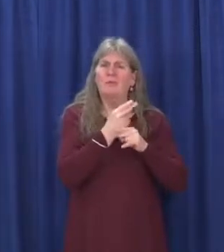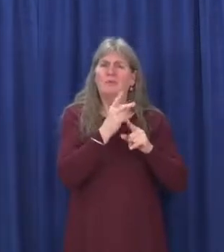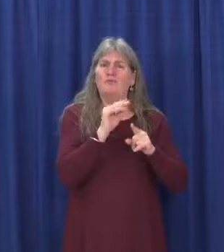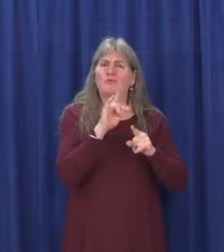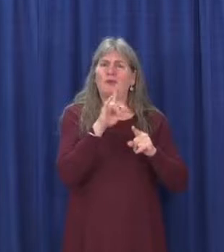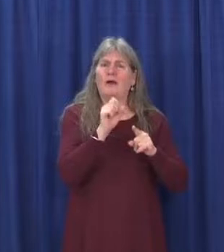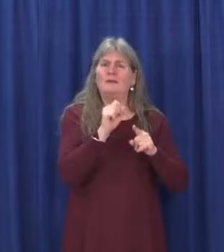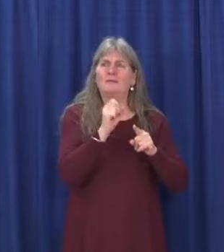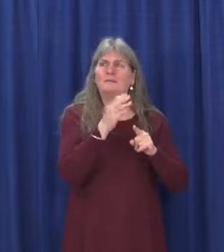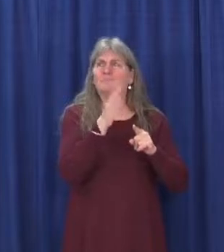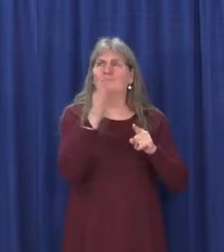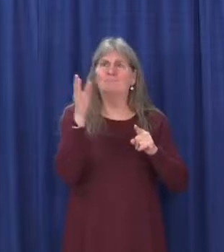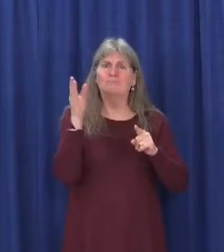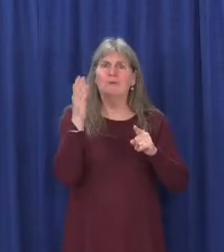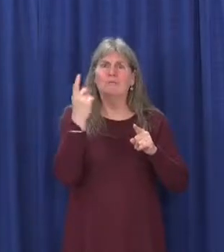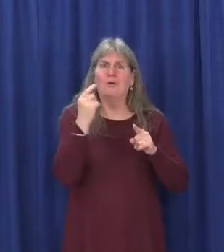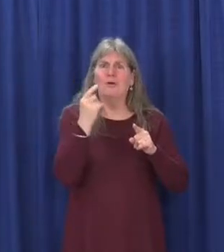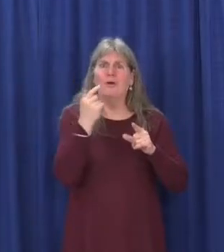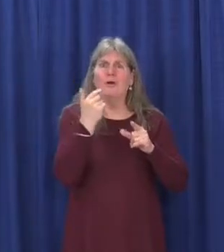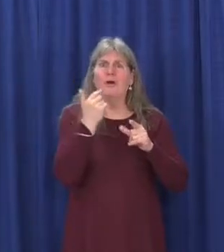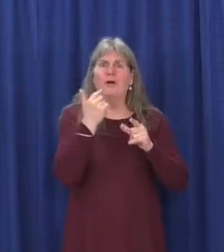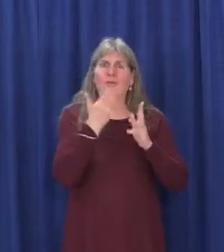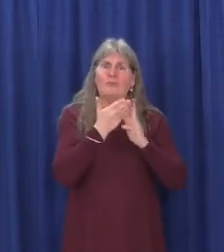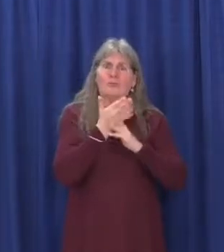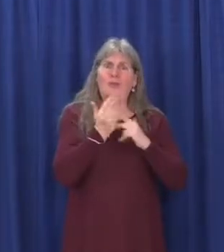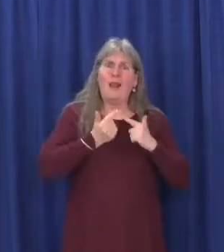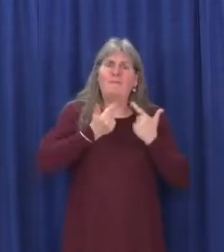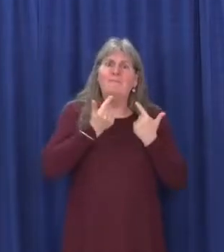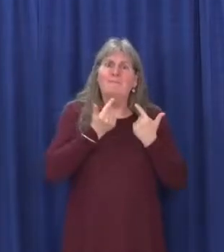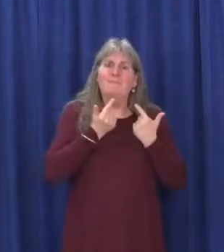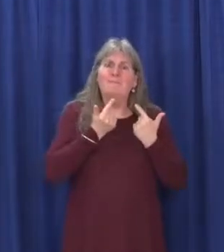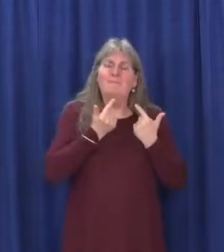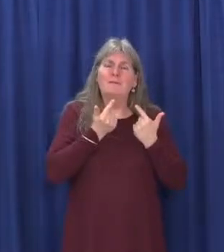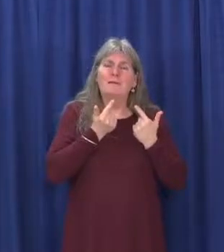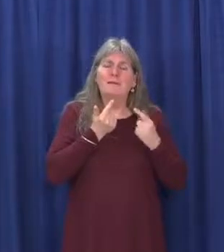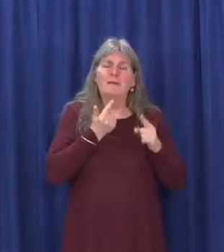in society do that. The more you can shift something else into your coping